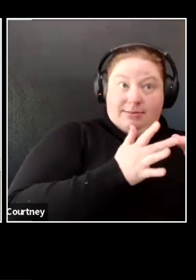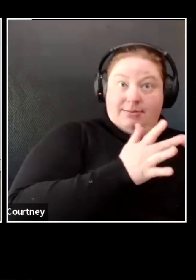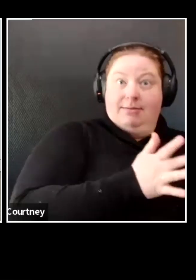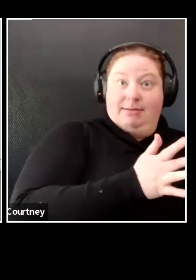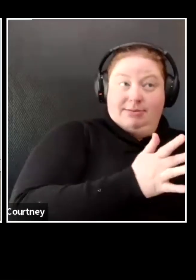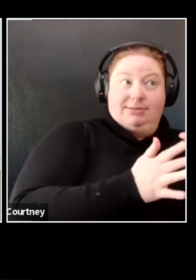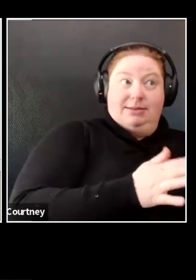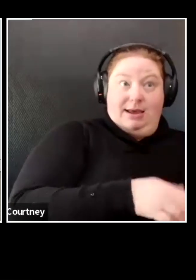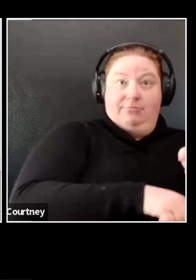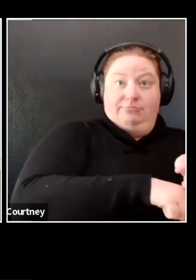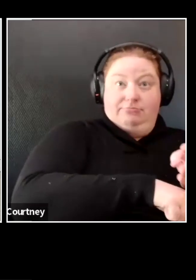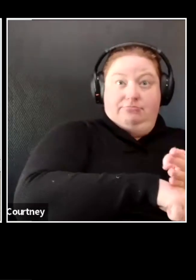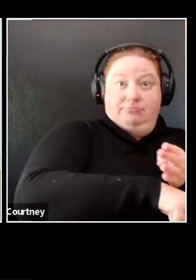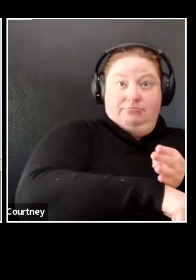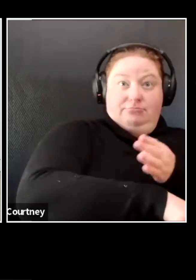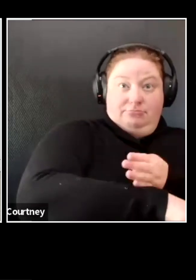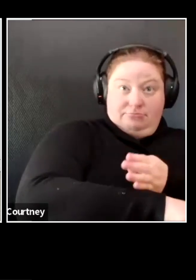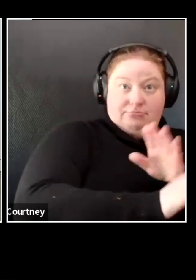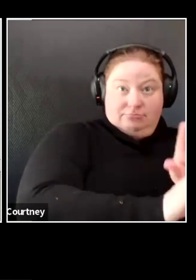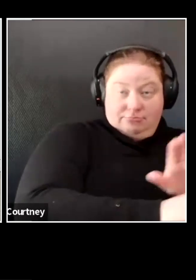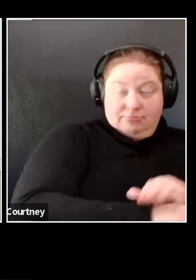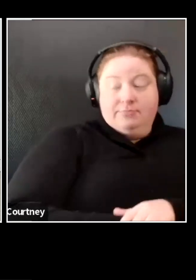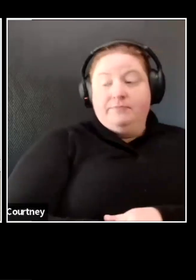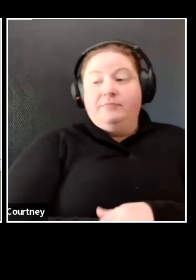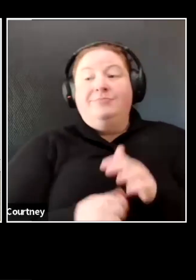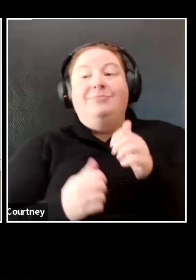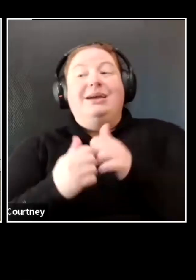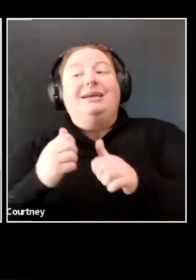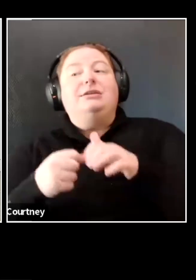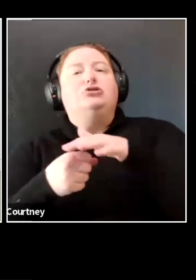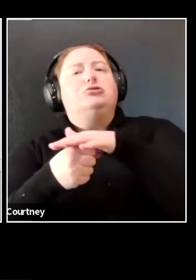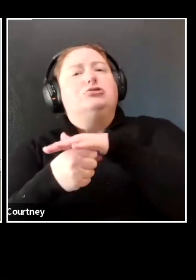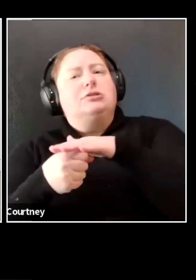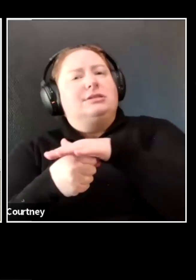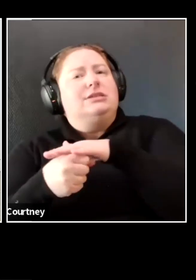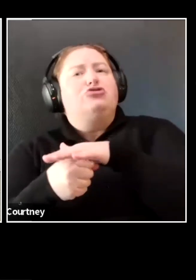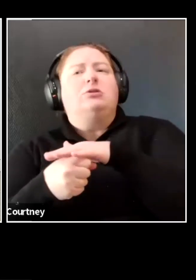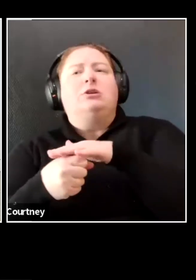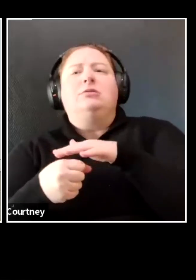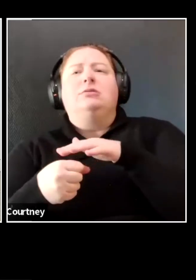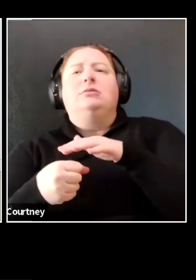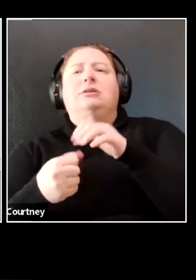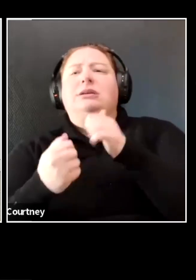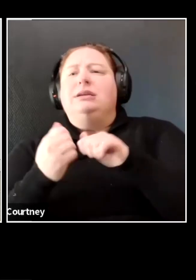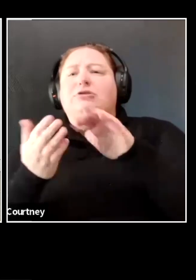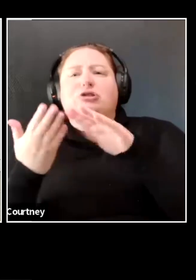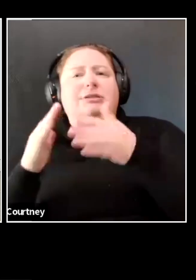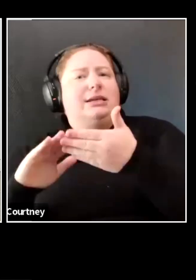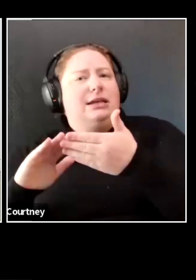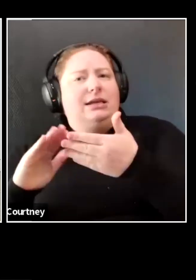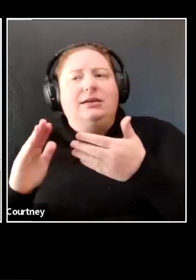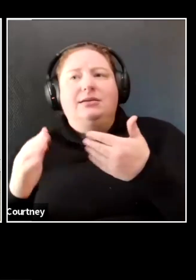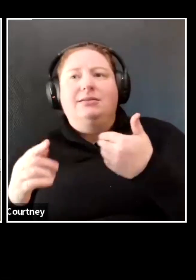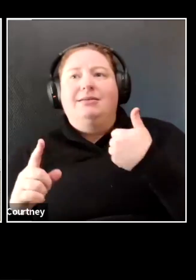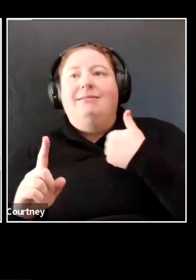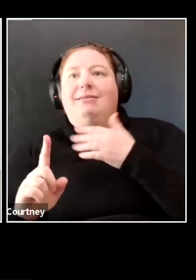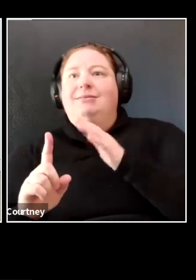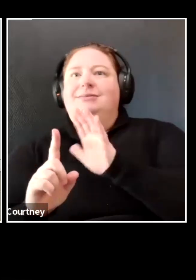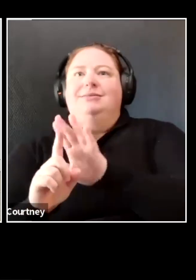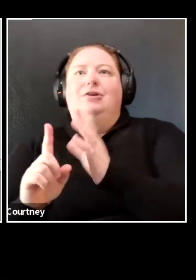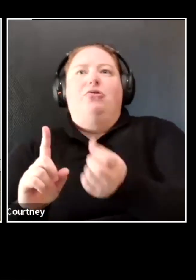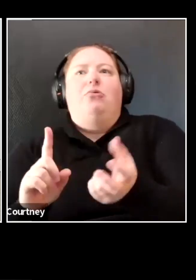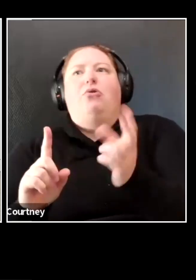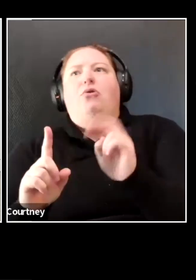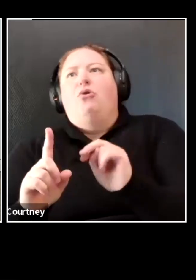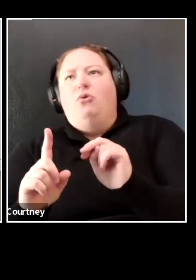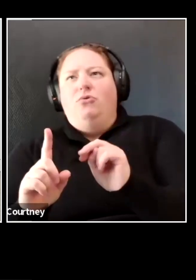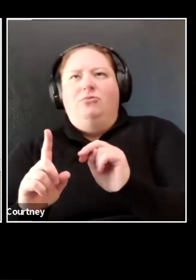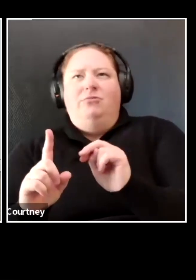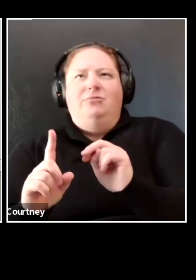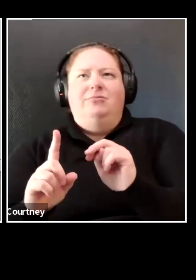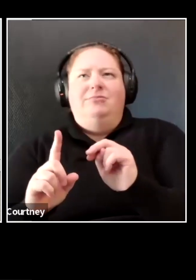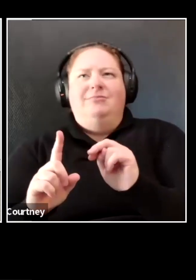but but uh each jurisdiction, each each city has its own kind of fish ladder of